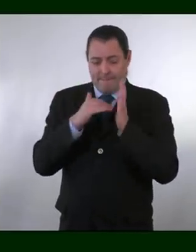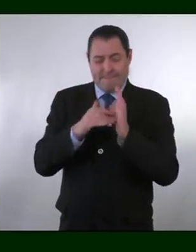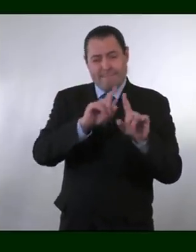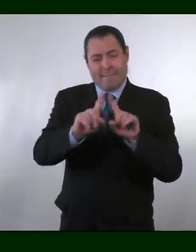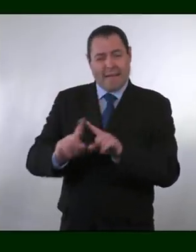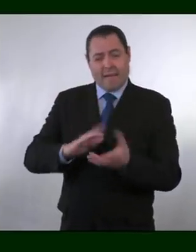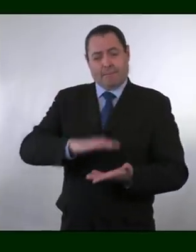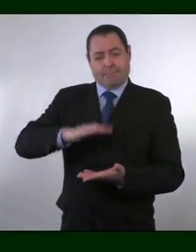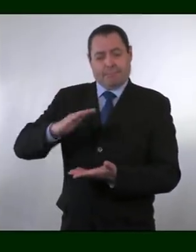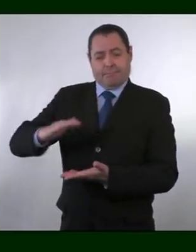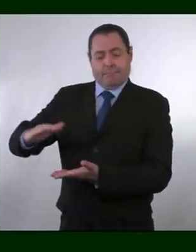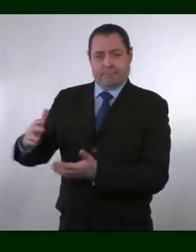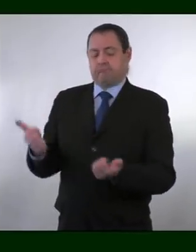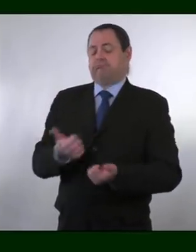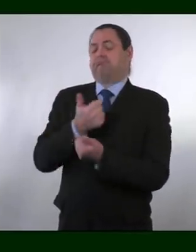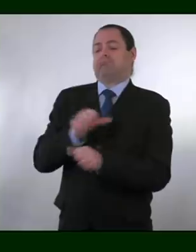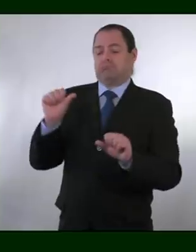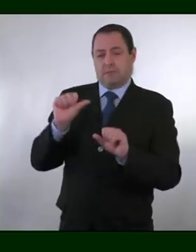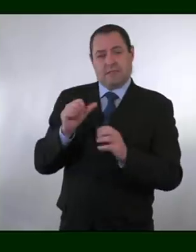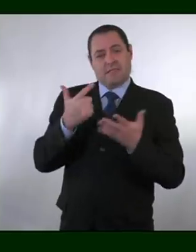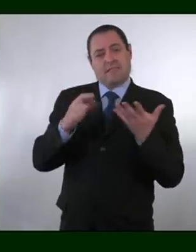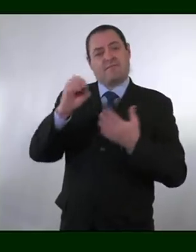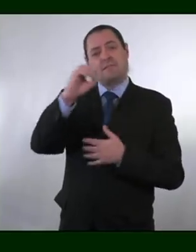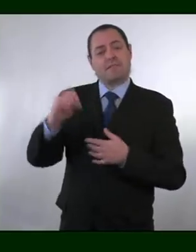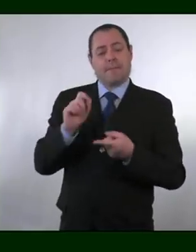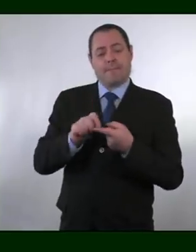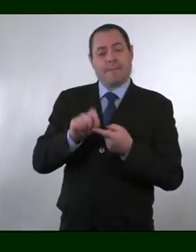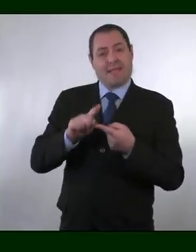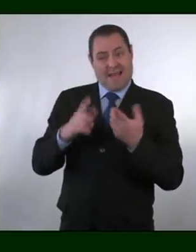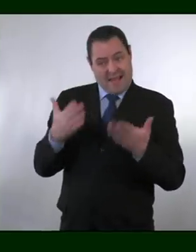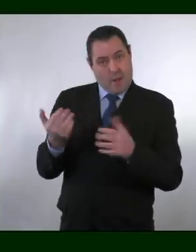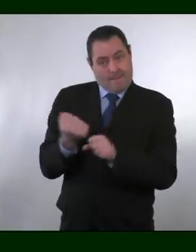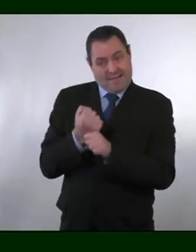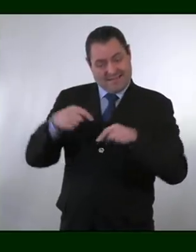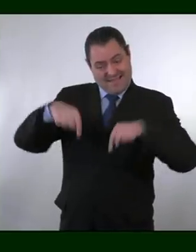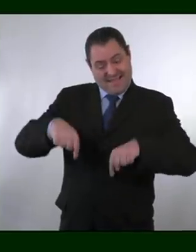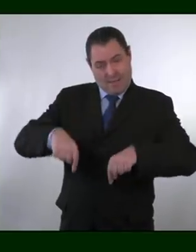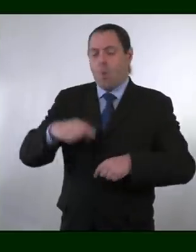been achieved: 70% of PPE is now made, or capable of being made, in this country, when it was